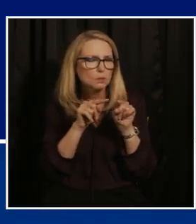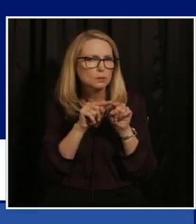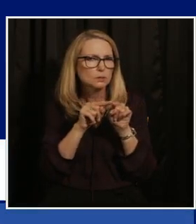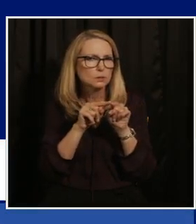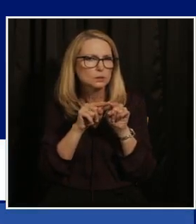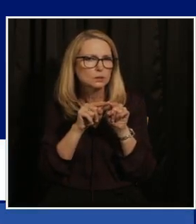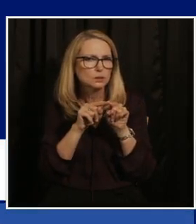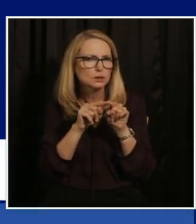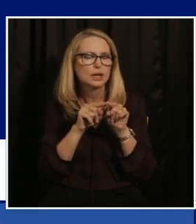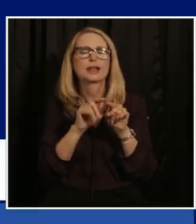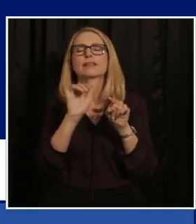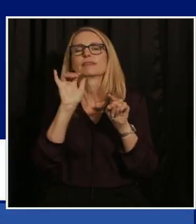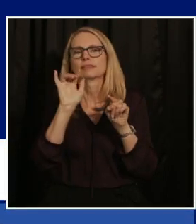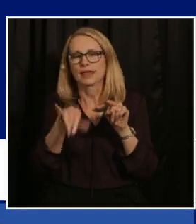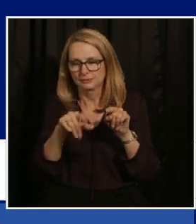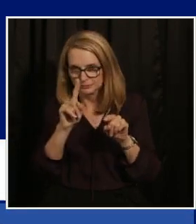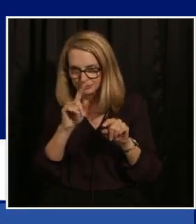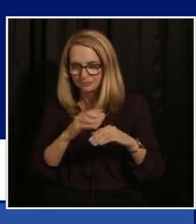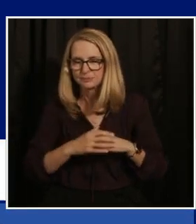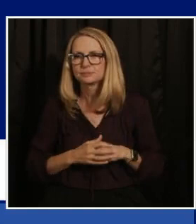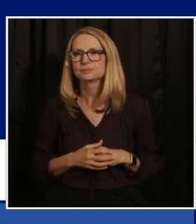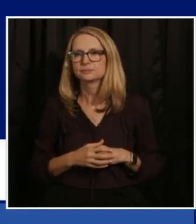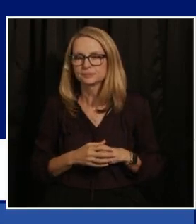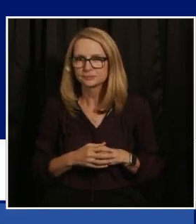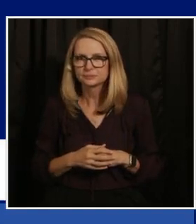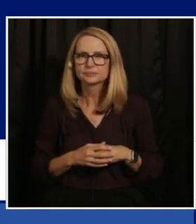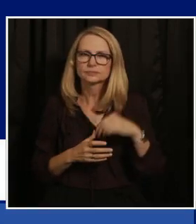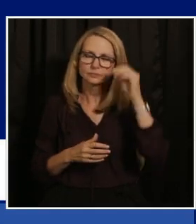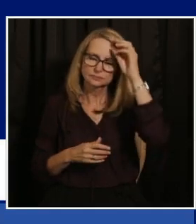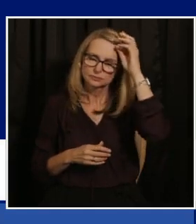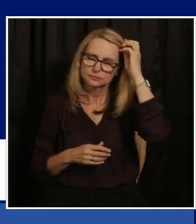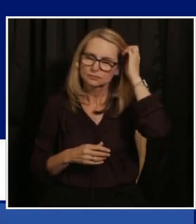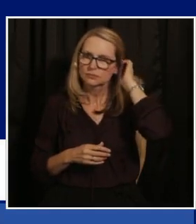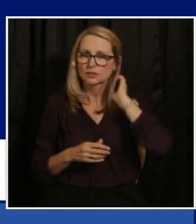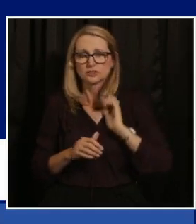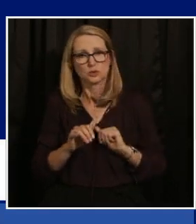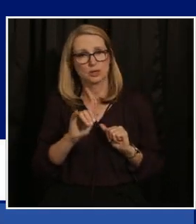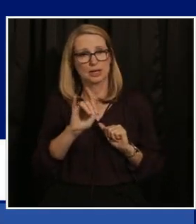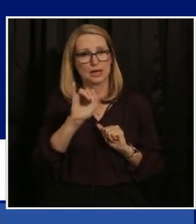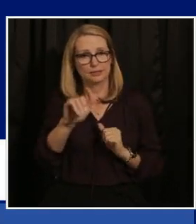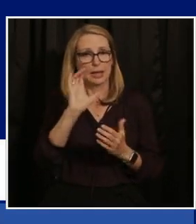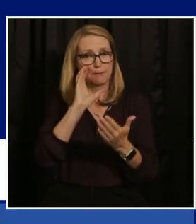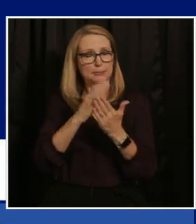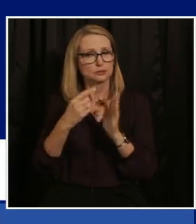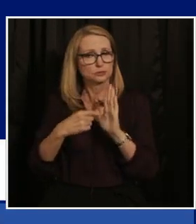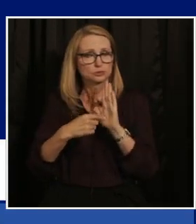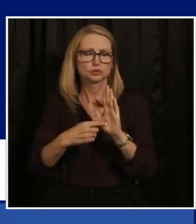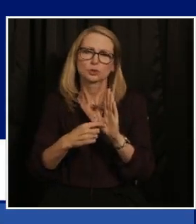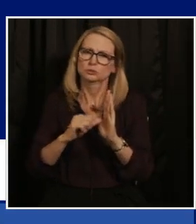next there we go this shows you uh why you should be vaccinated um